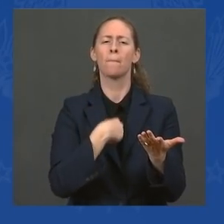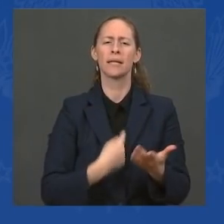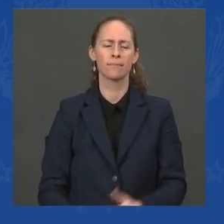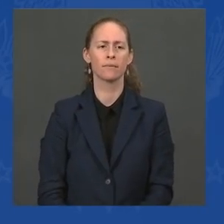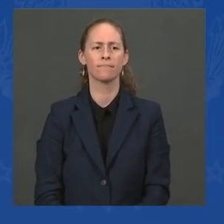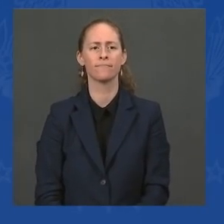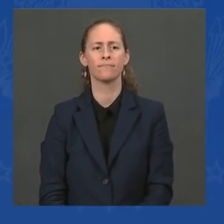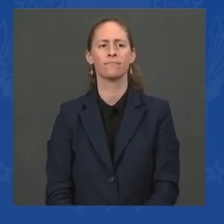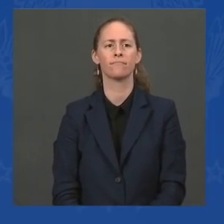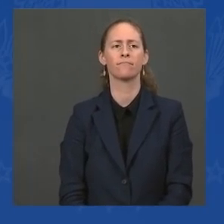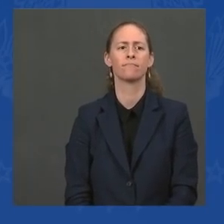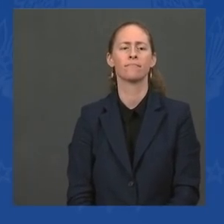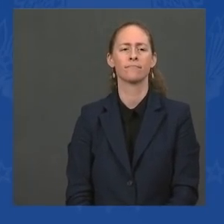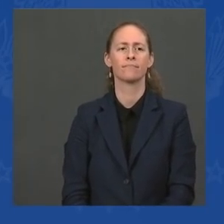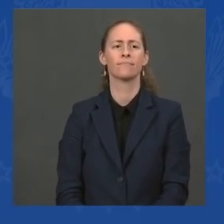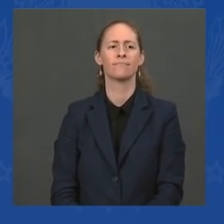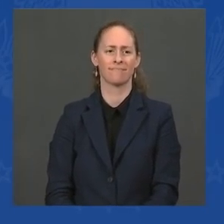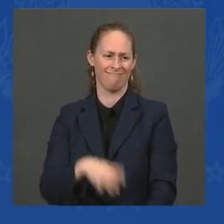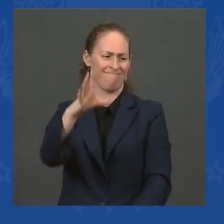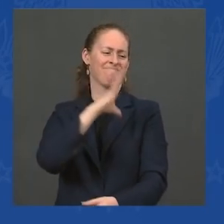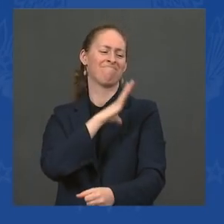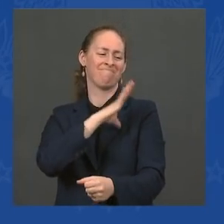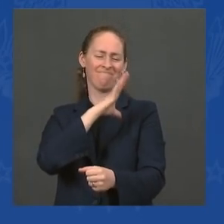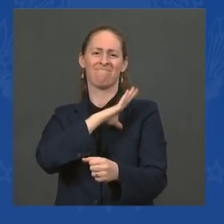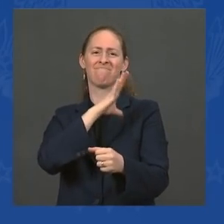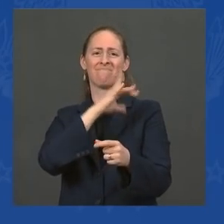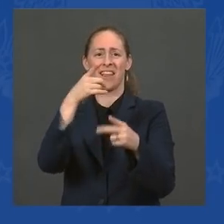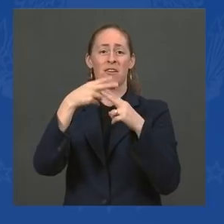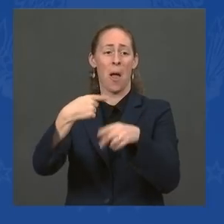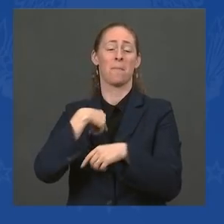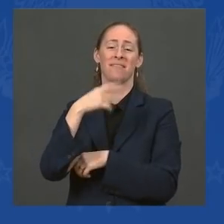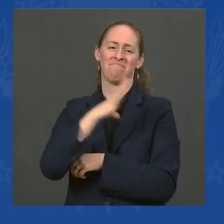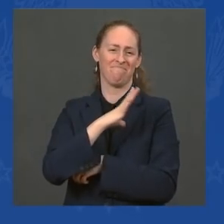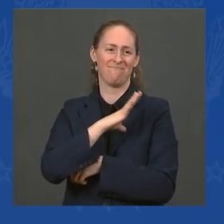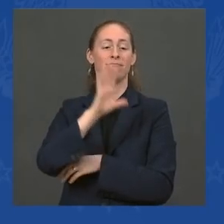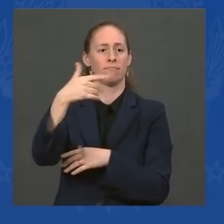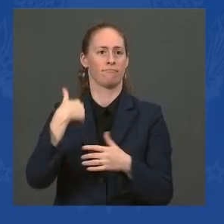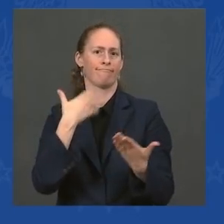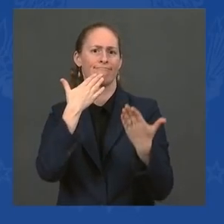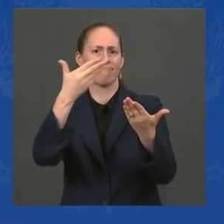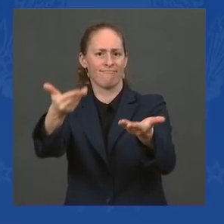The President: You can call me Joe. It's fine. Mr. Dimon: And I appreciate you having us all here, Mr. President.